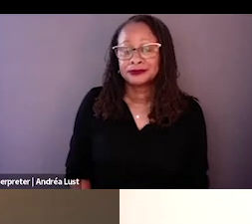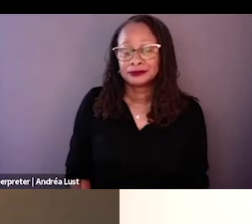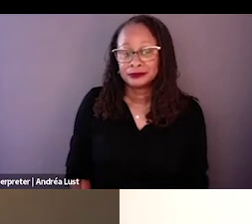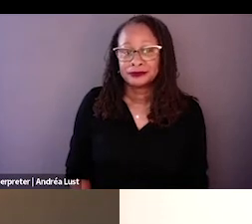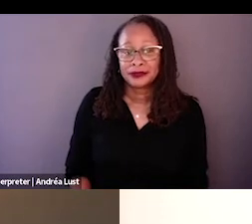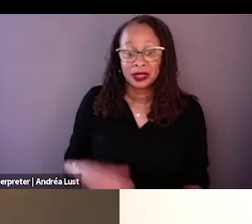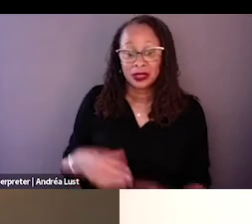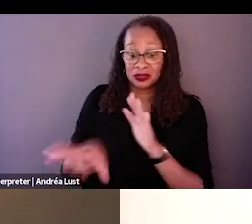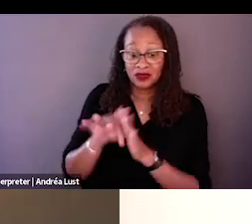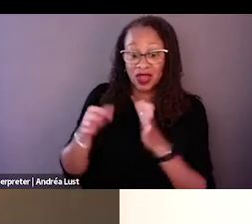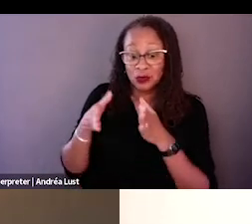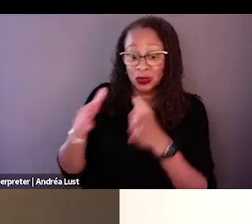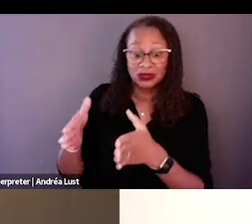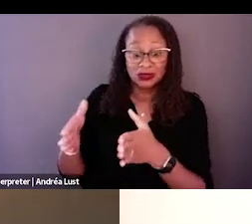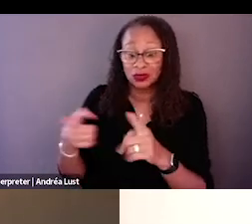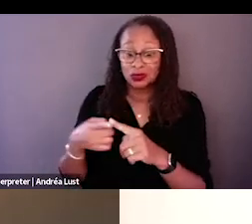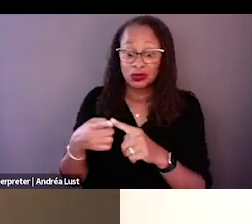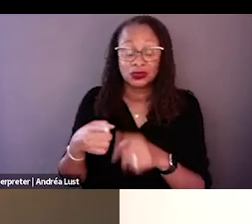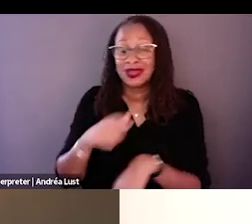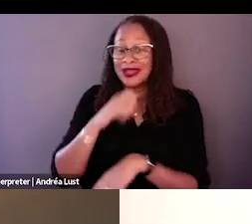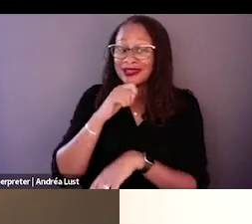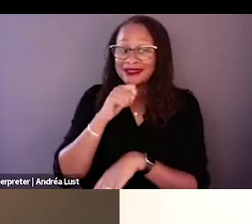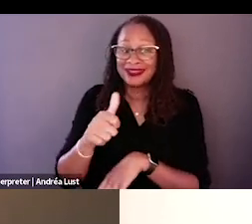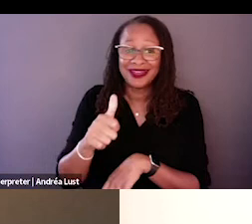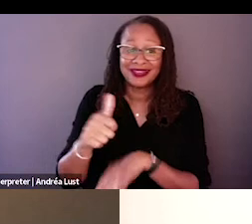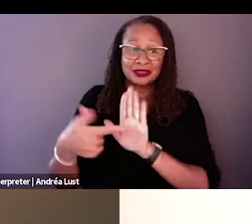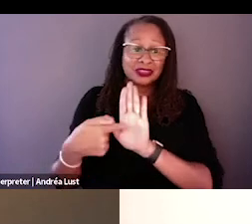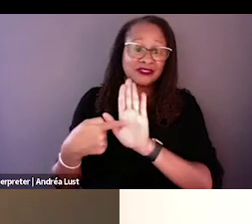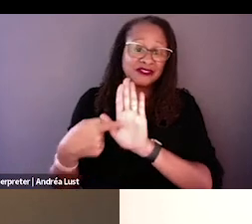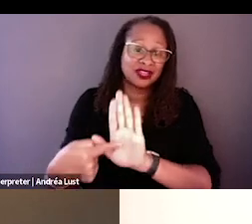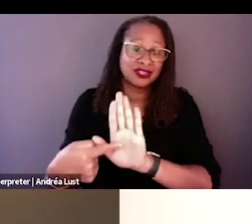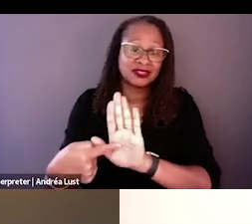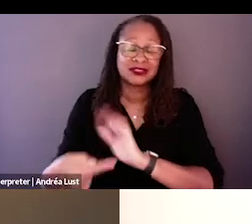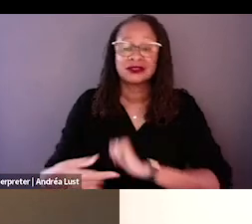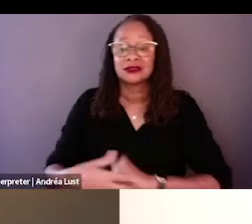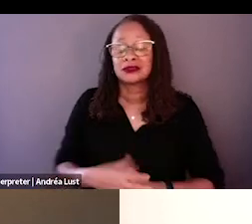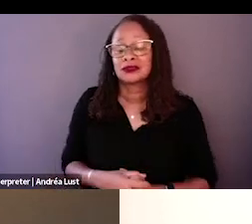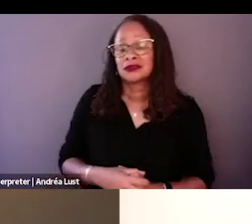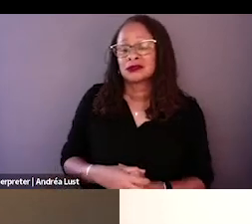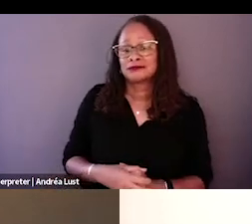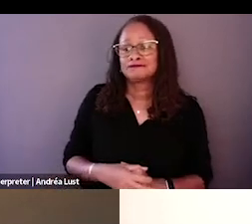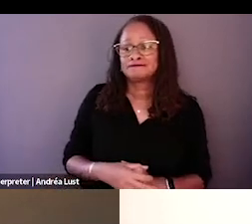Bianca: I don't think it was very expensive because we didn't have to film anything.